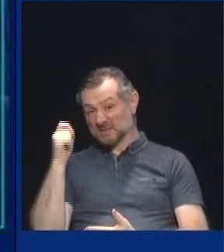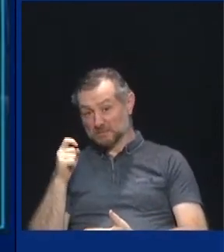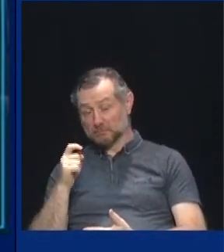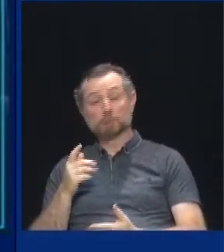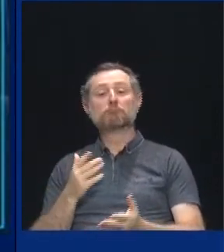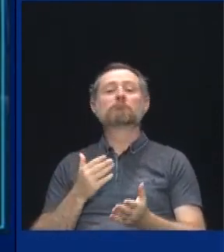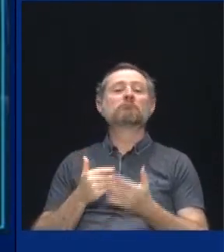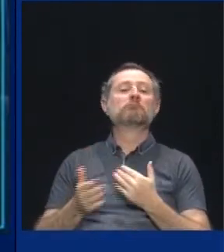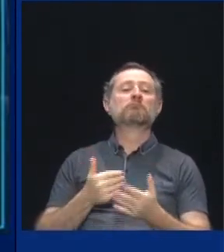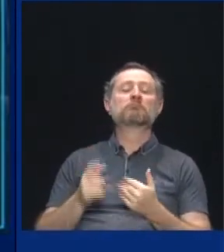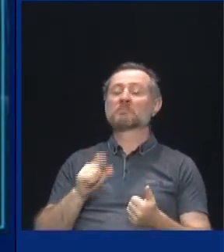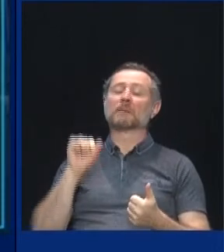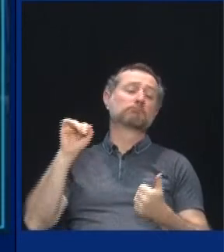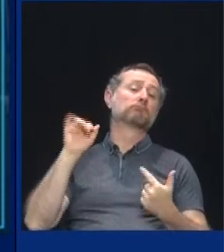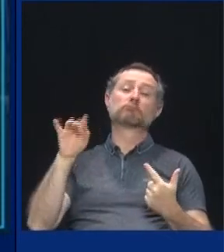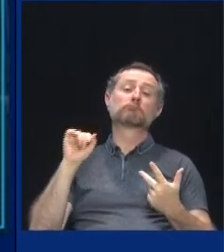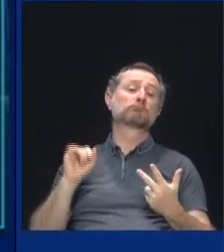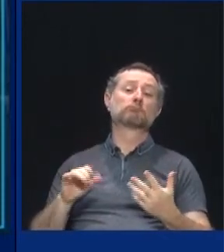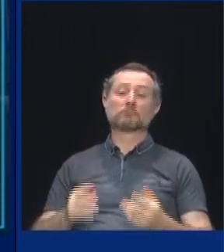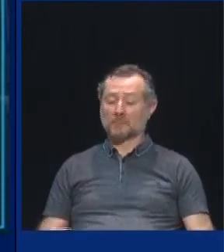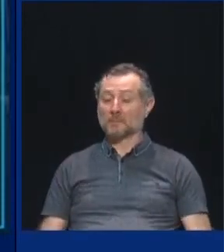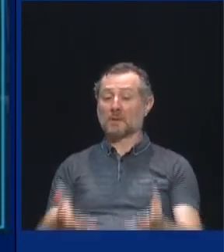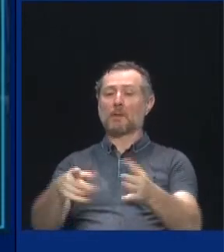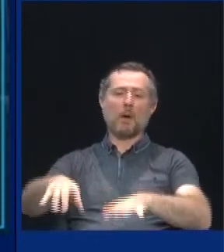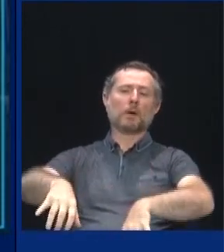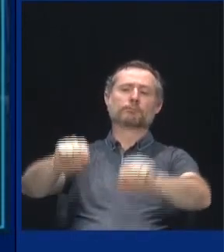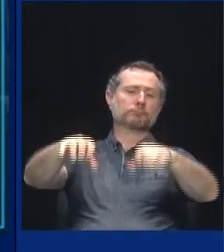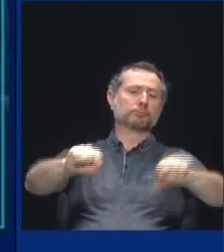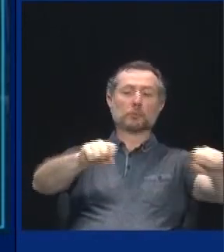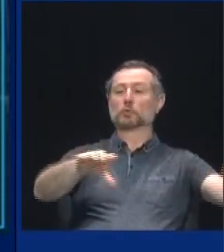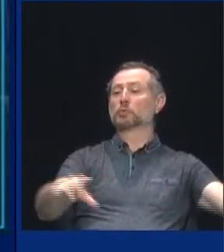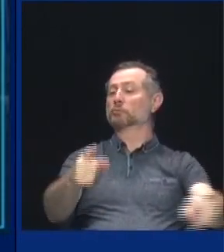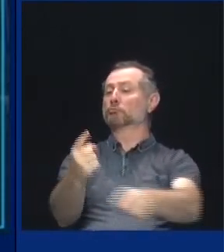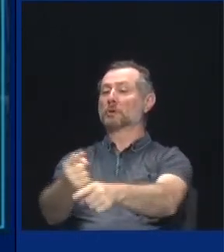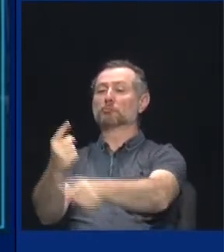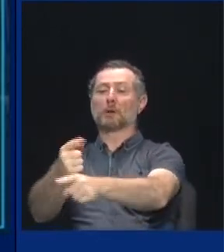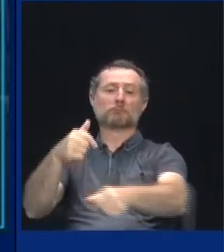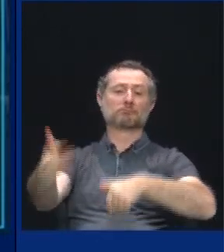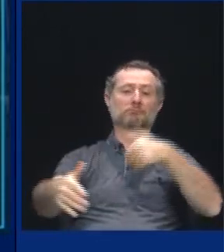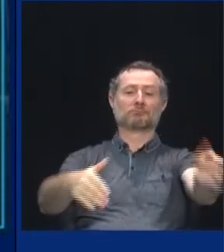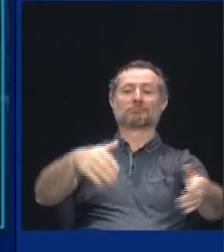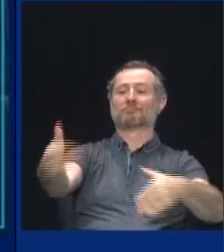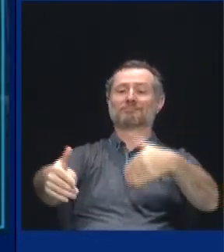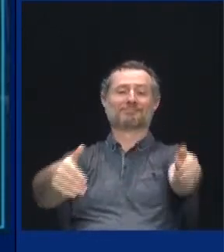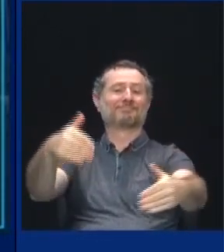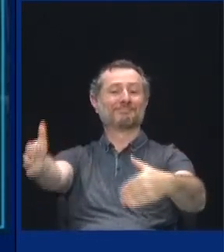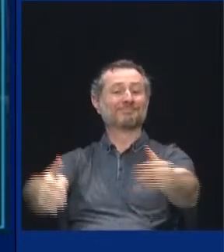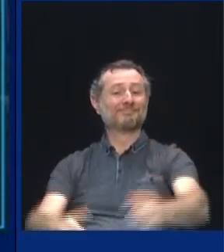I KNOW NEW YORKERS. GIVE THEM THE FACTS. YEAH, BUT THE FACTS ARE UGLY. DOESN'T MATTER. GIVE THEM THE FACTS AND THEY